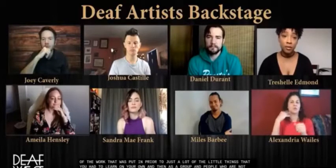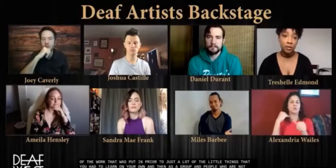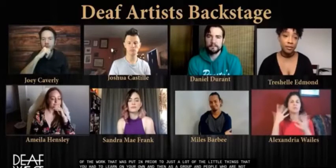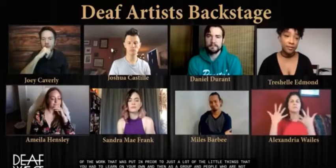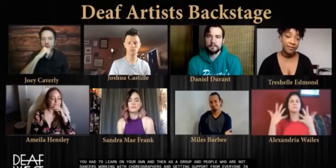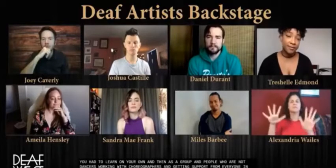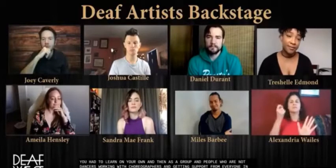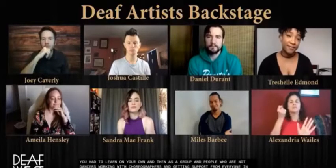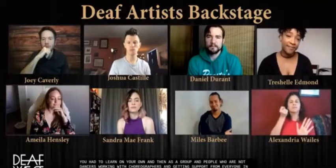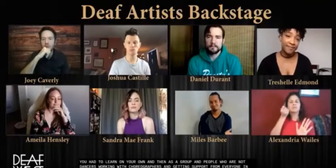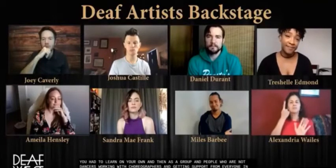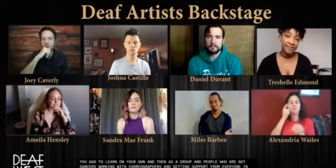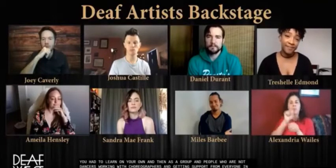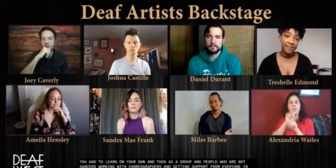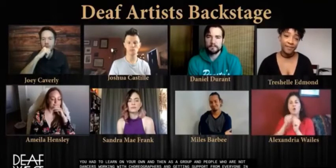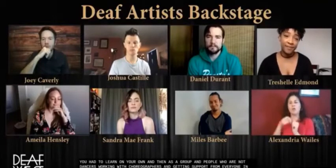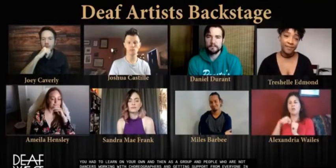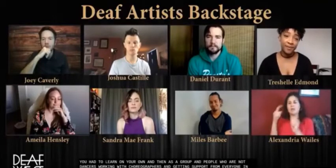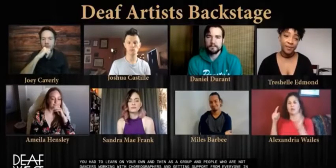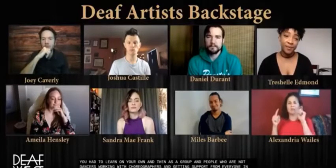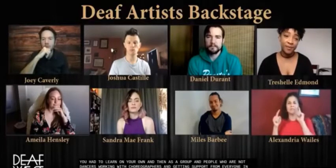into this with prior experience.